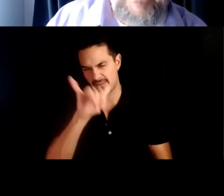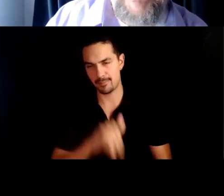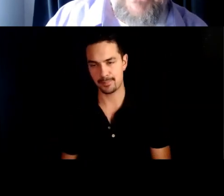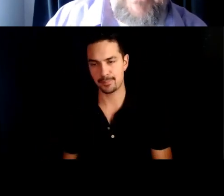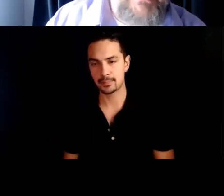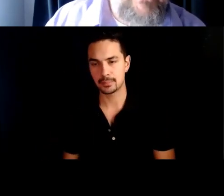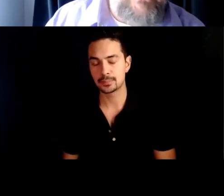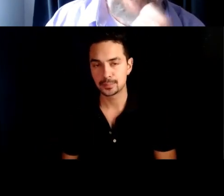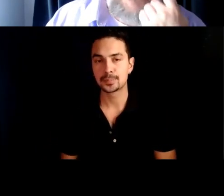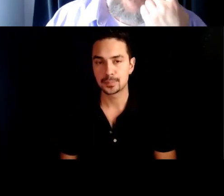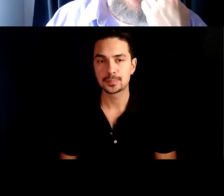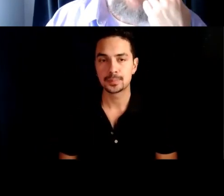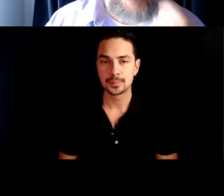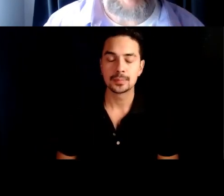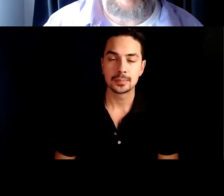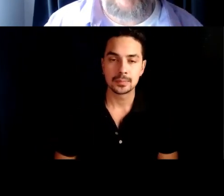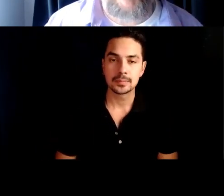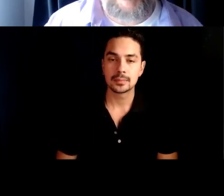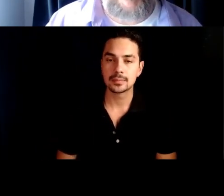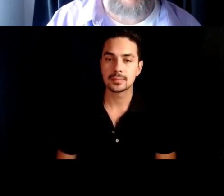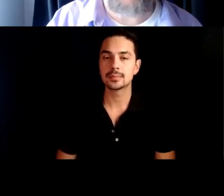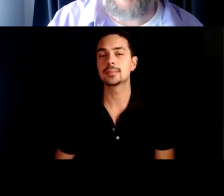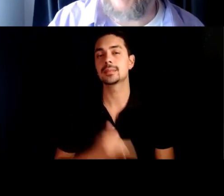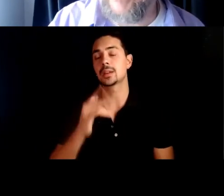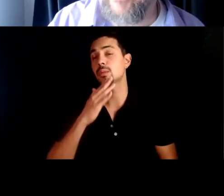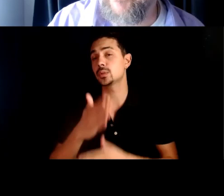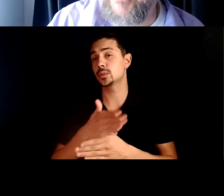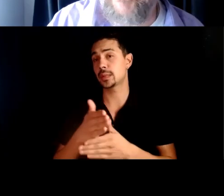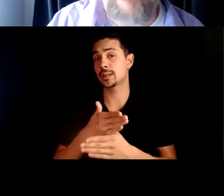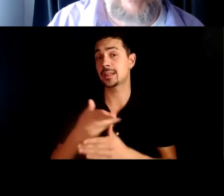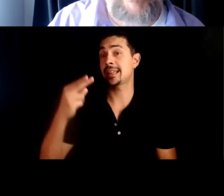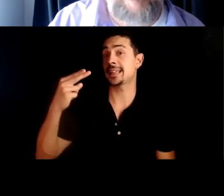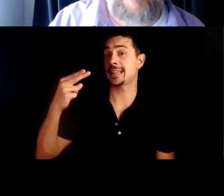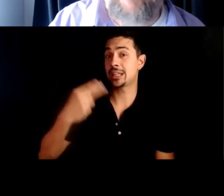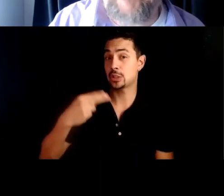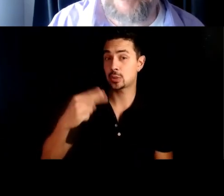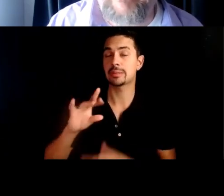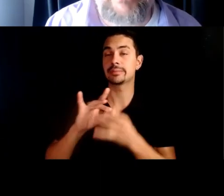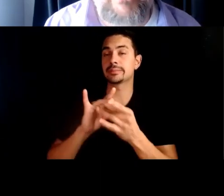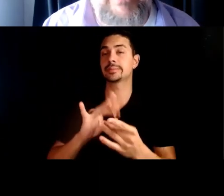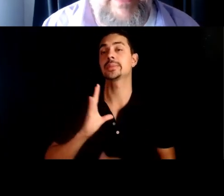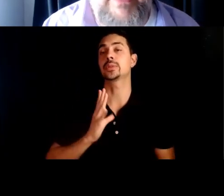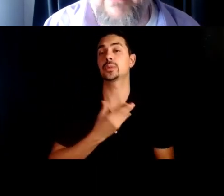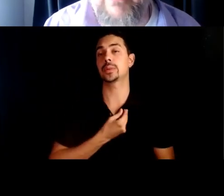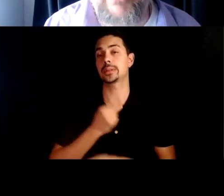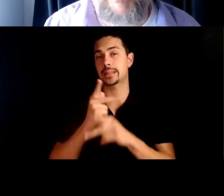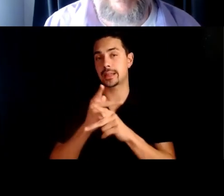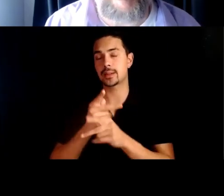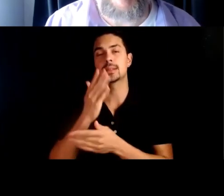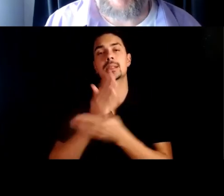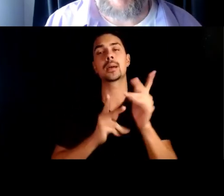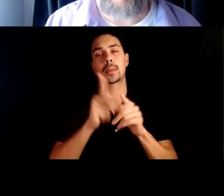So I'm gonna share with you a little bit of the history of trans care and I know some of the folks that are on the call today are gonna be